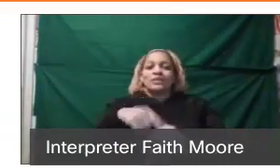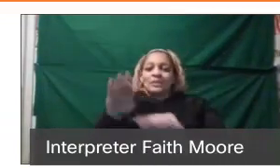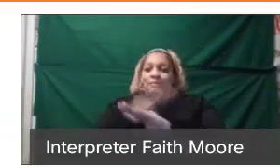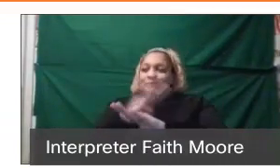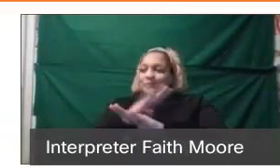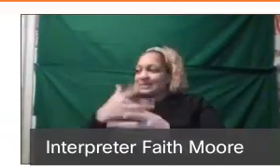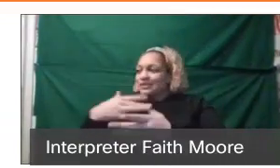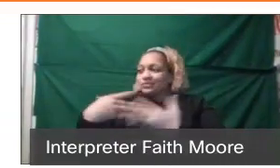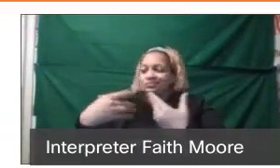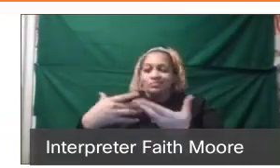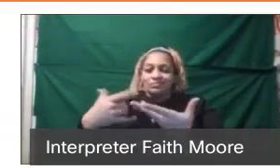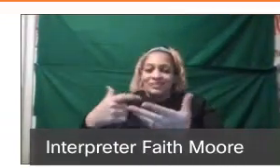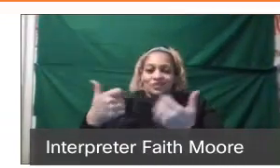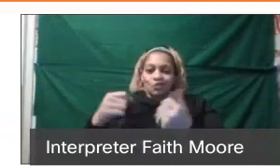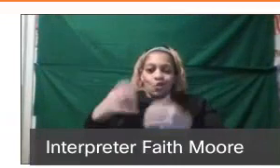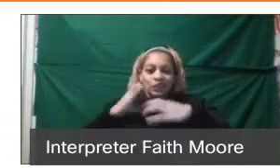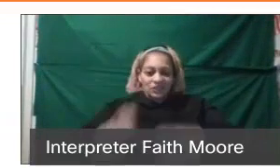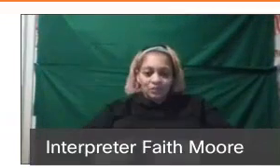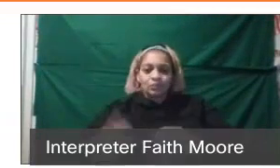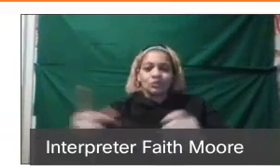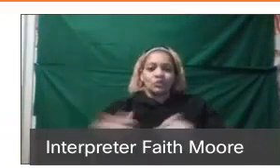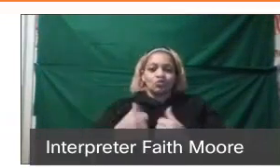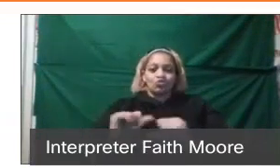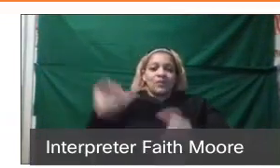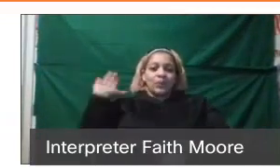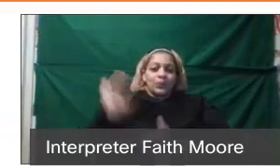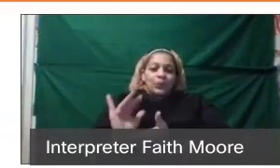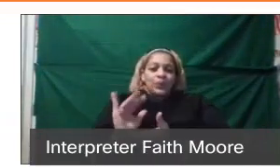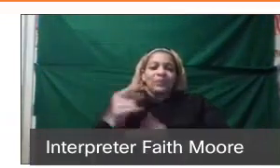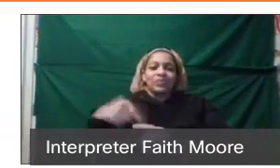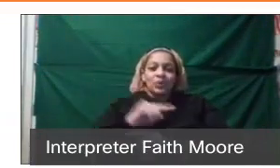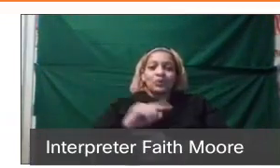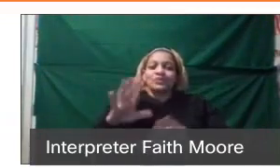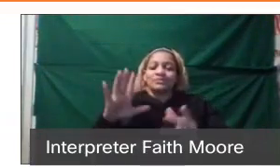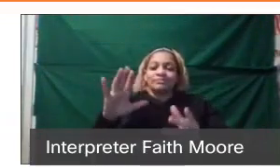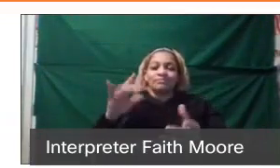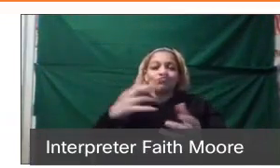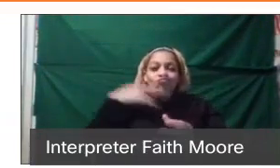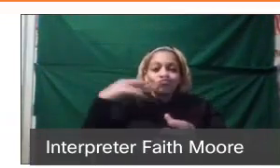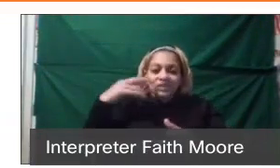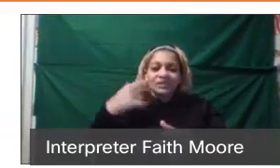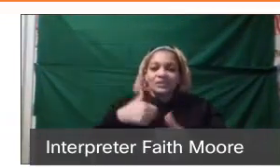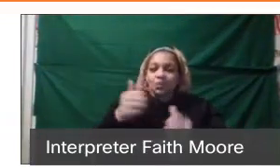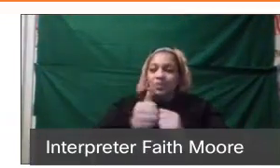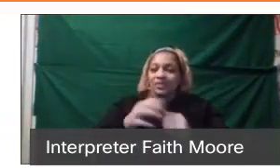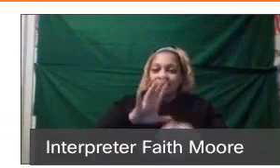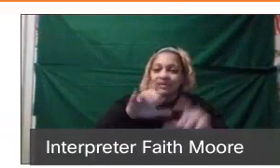We're looking to mitigate the risk pleasure between those patients and the trail users. With signing and marking and also.